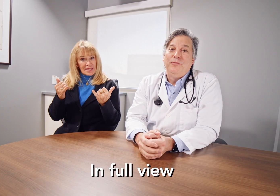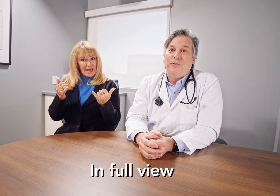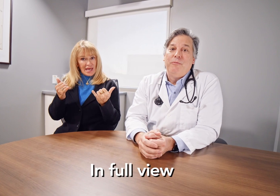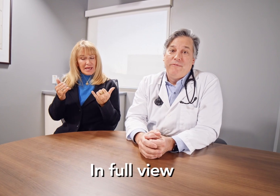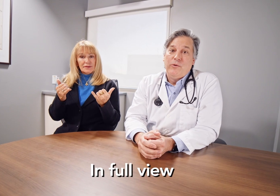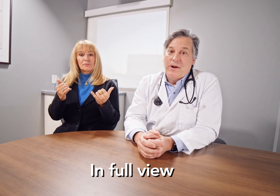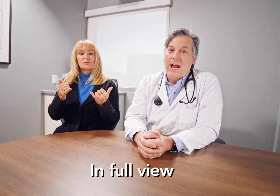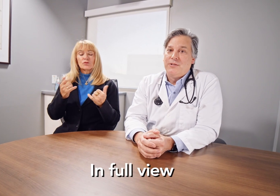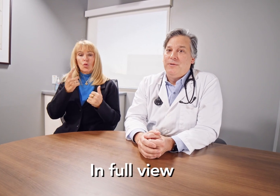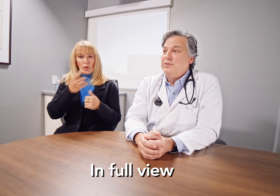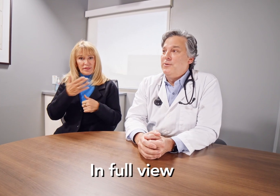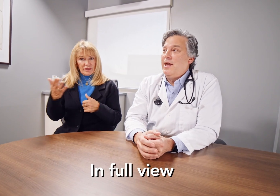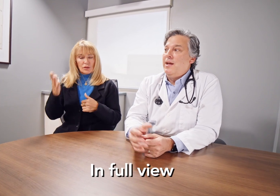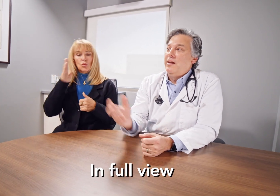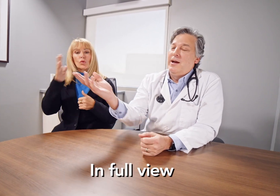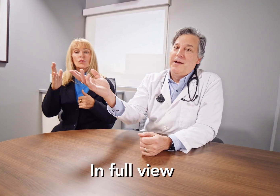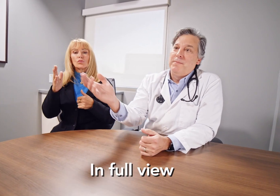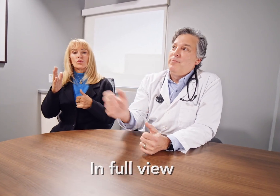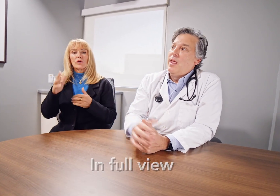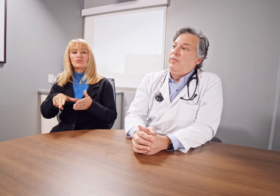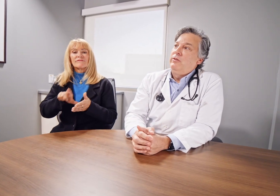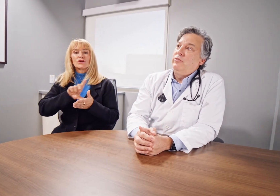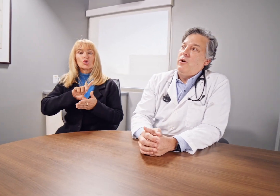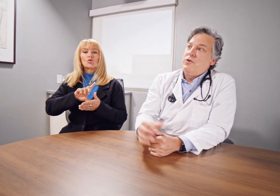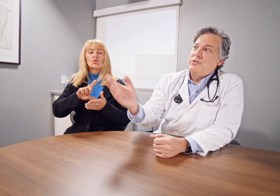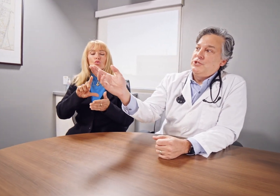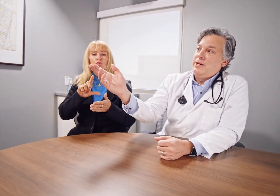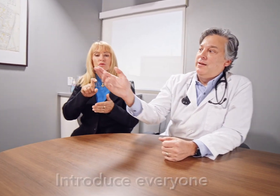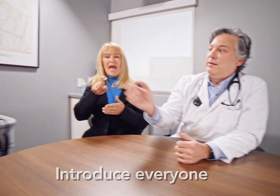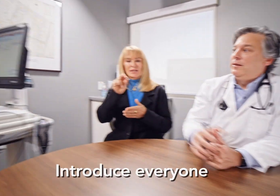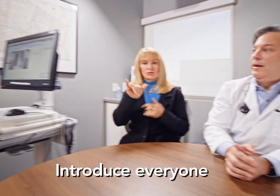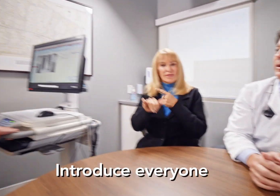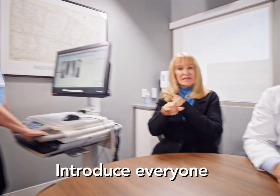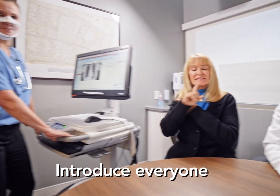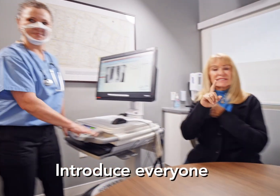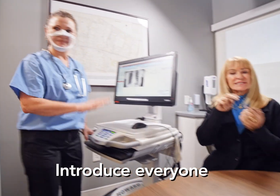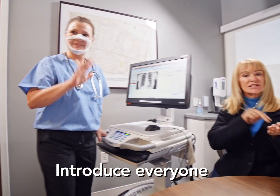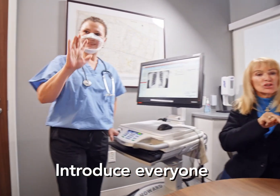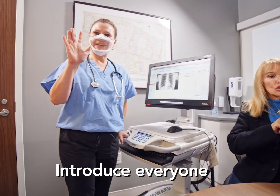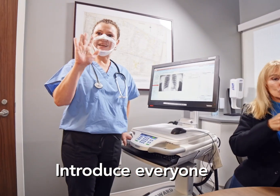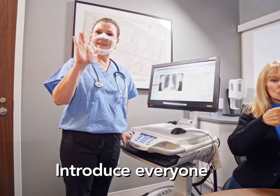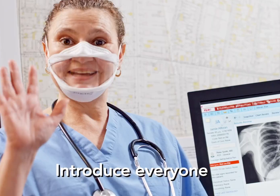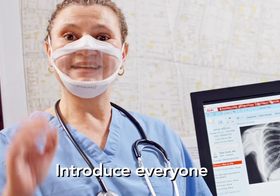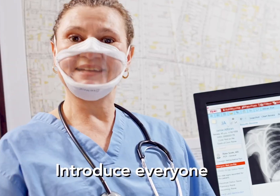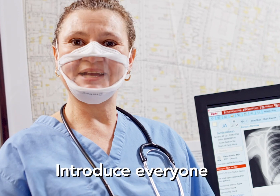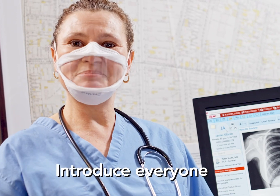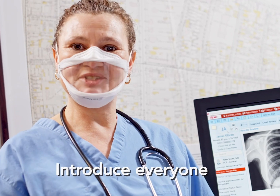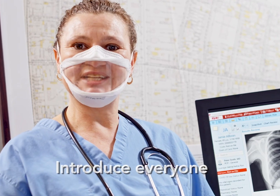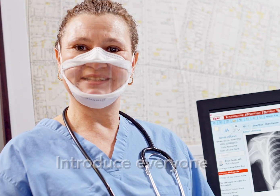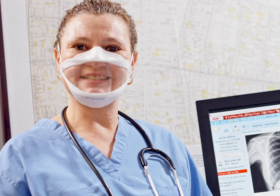speak in full view of your patient, especially if they are a lip reader introduce anyone who enters the room during an exam